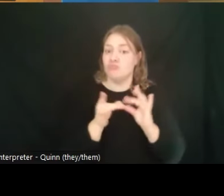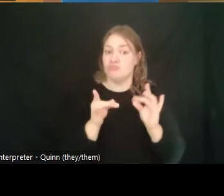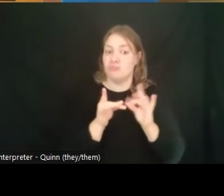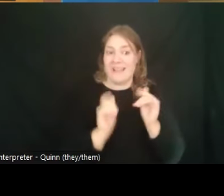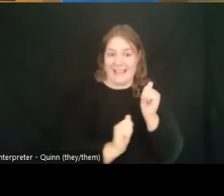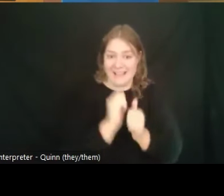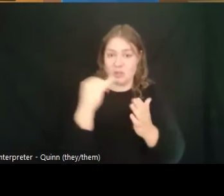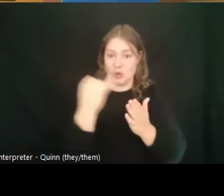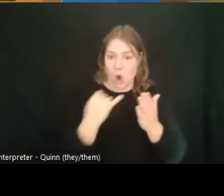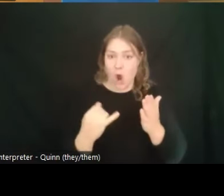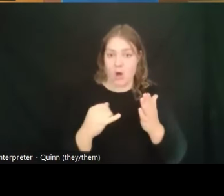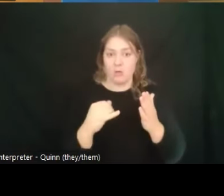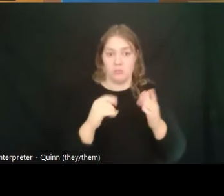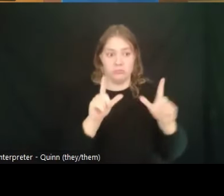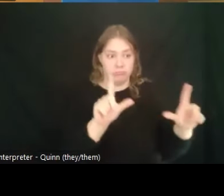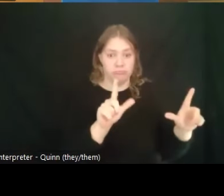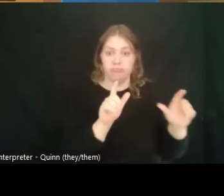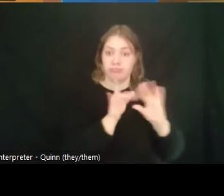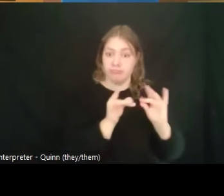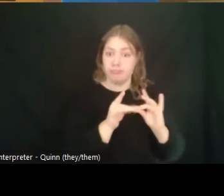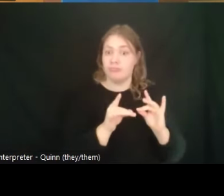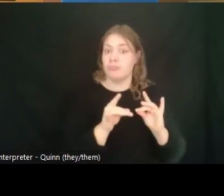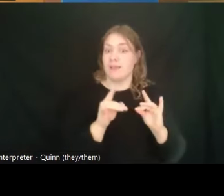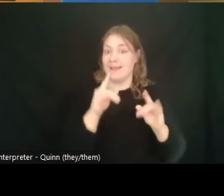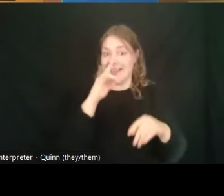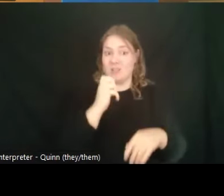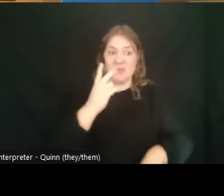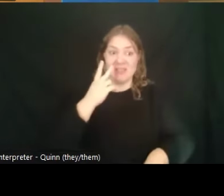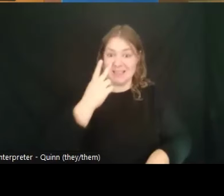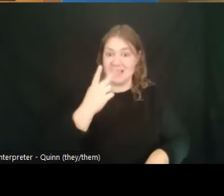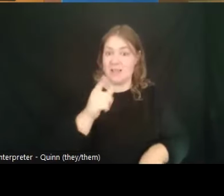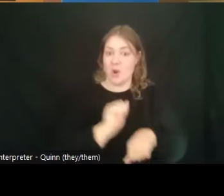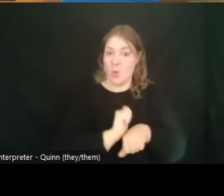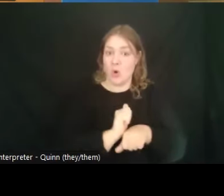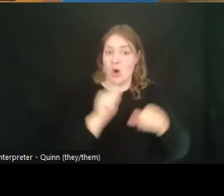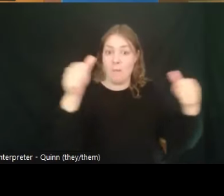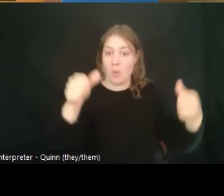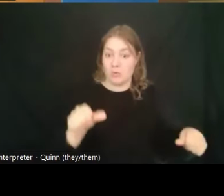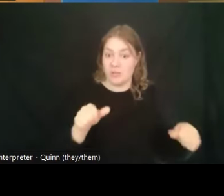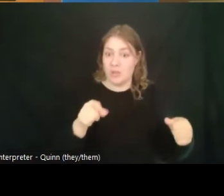and gave the kids the the option to see their work during that period and then eventually the artwork